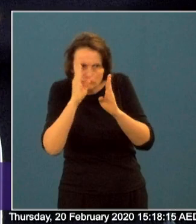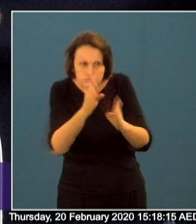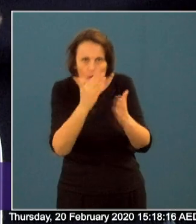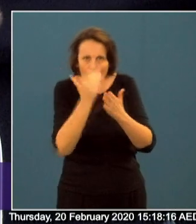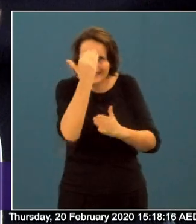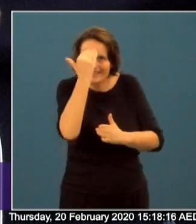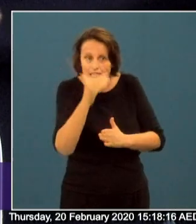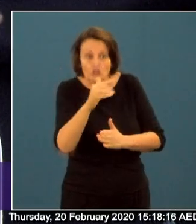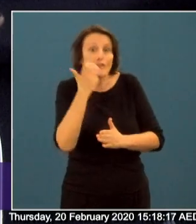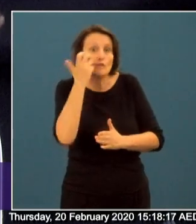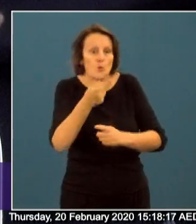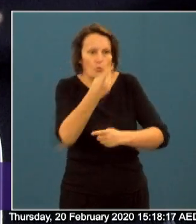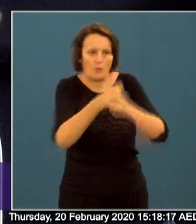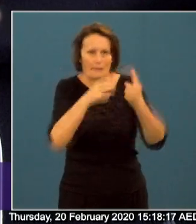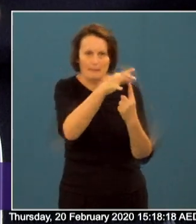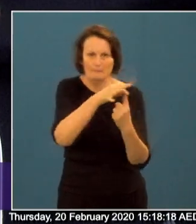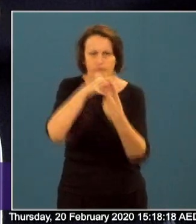be leaders in the adult health care sector.